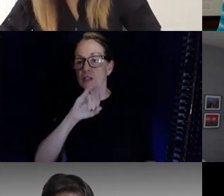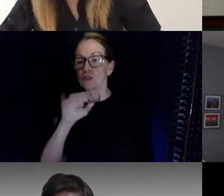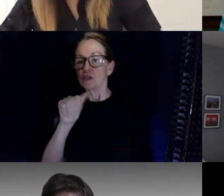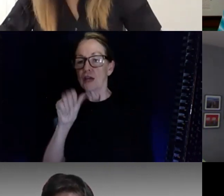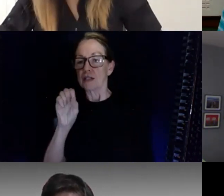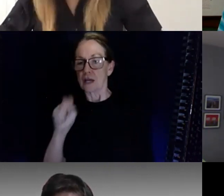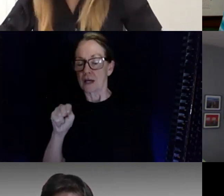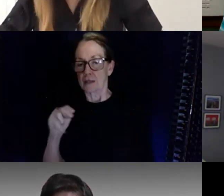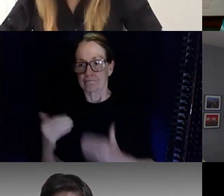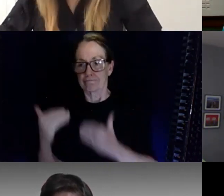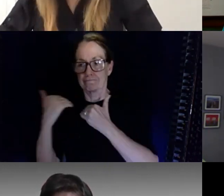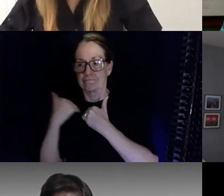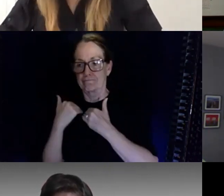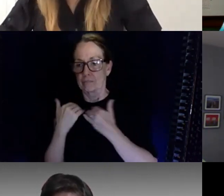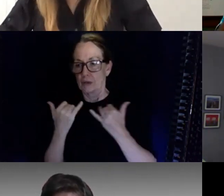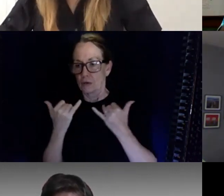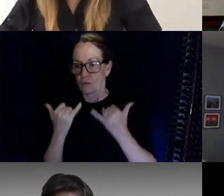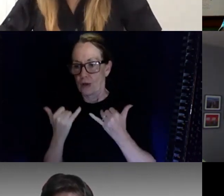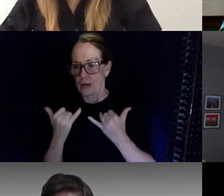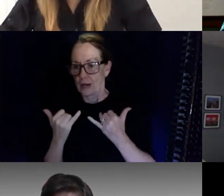WE DO AT THE DEPARTMENT OF HEALTH. WITH ALL 39 CITIES AND TOWNS. >> CAROLINE OBRECHT: MAYBE.